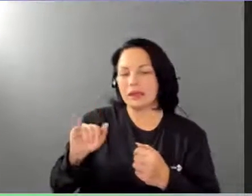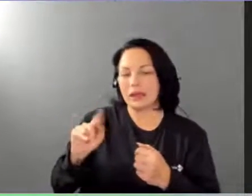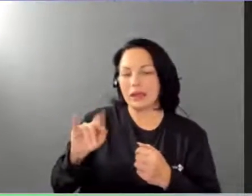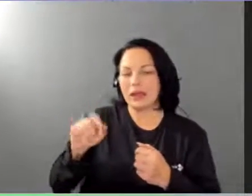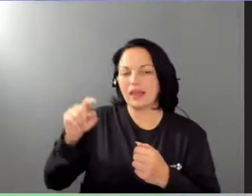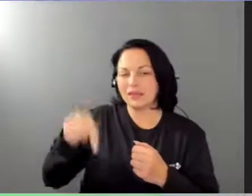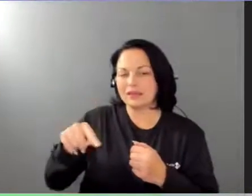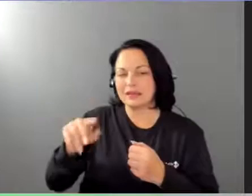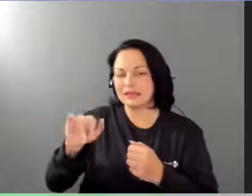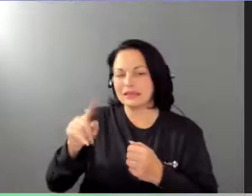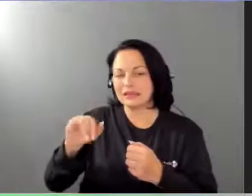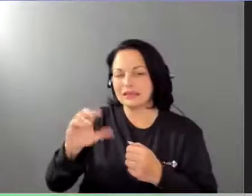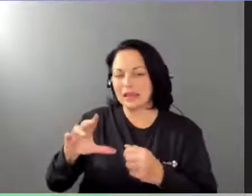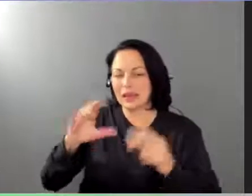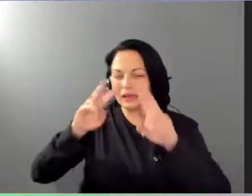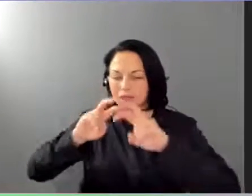remember, robocop rail, Erb